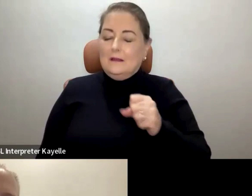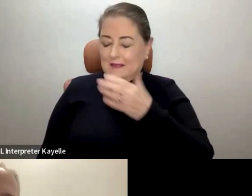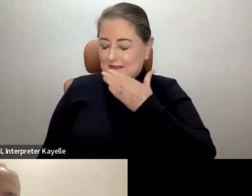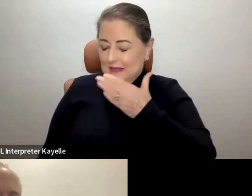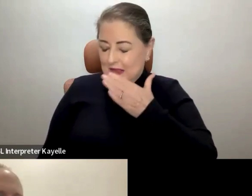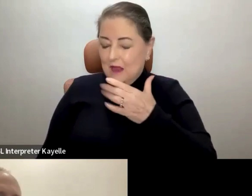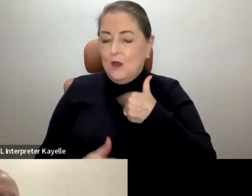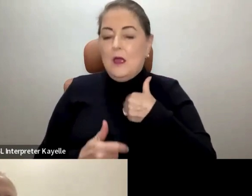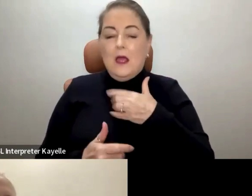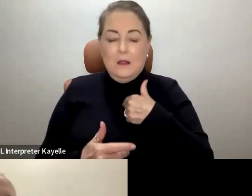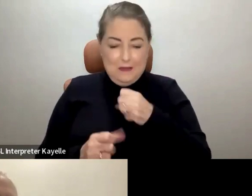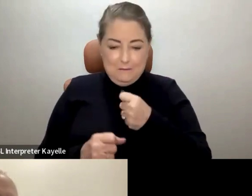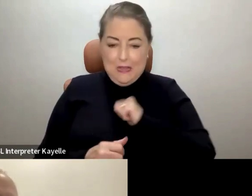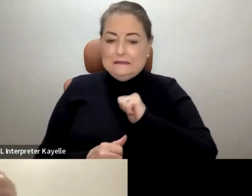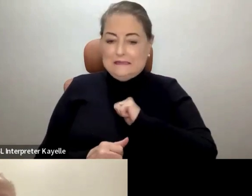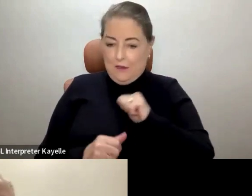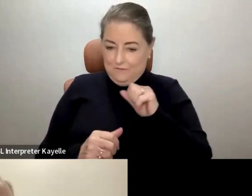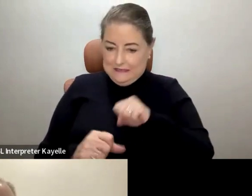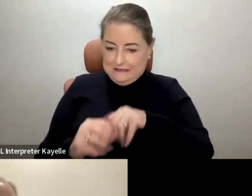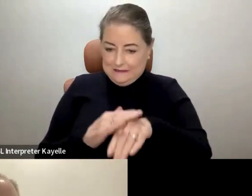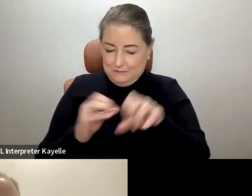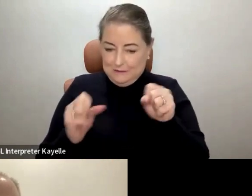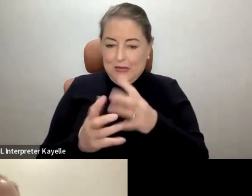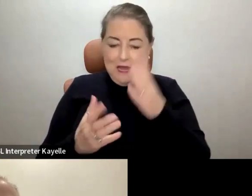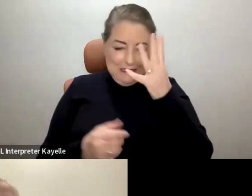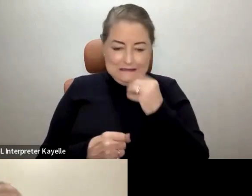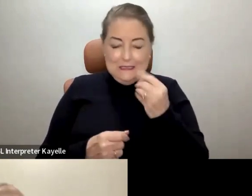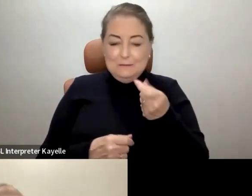myself as accessible as possible and sleep as little as possible.